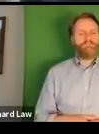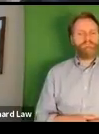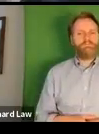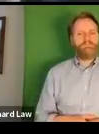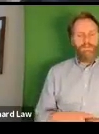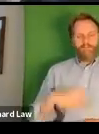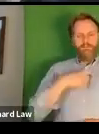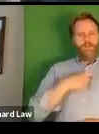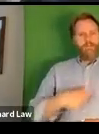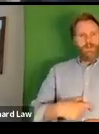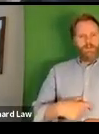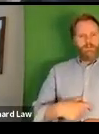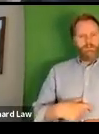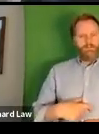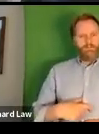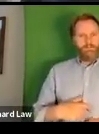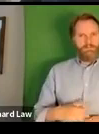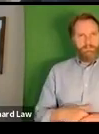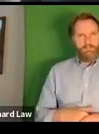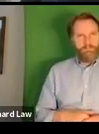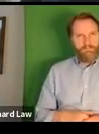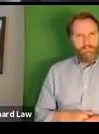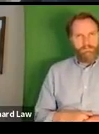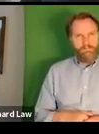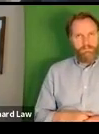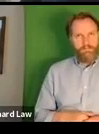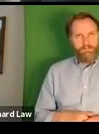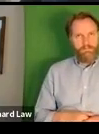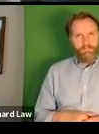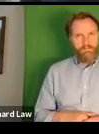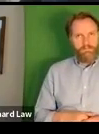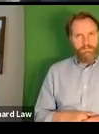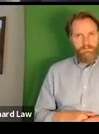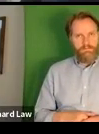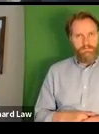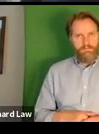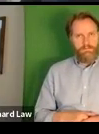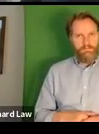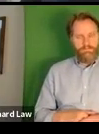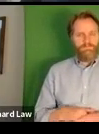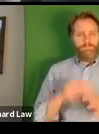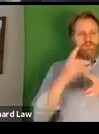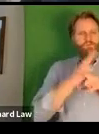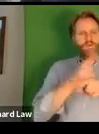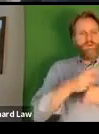school from the 1st of June children in Liverpool are not returning however